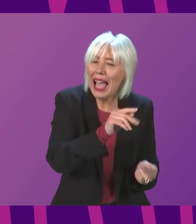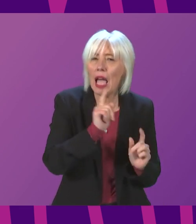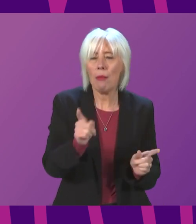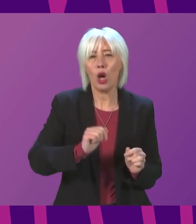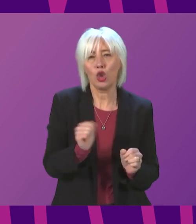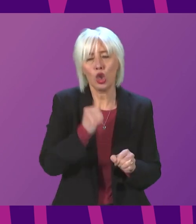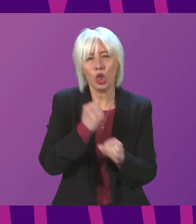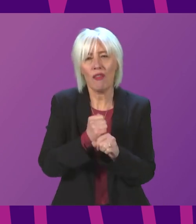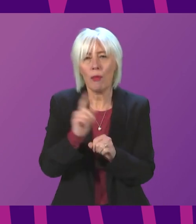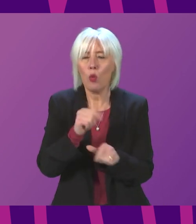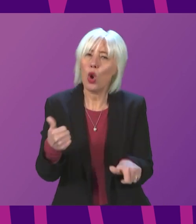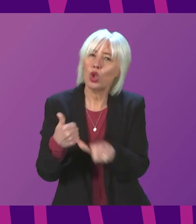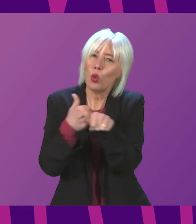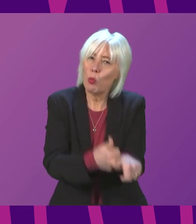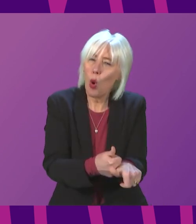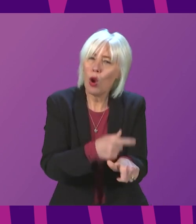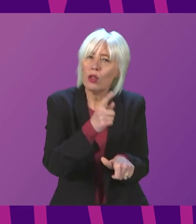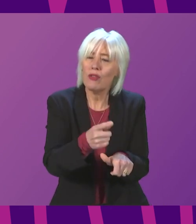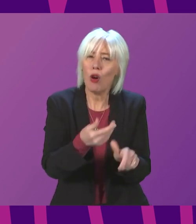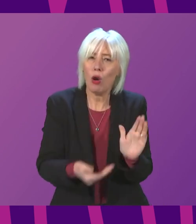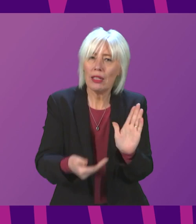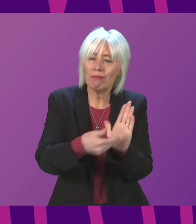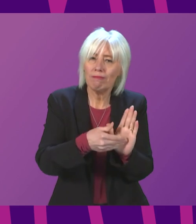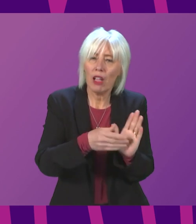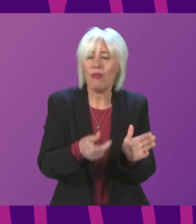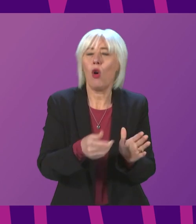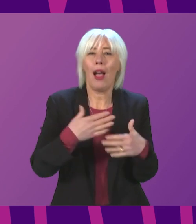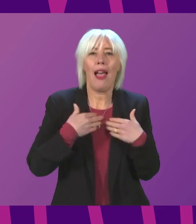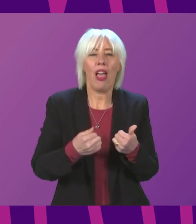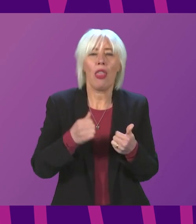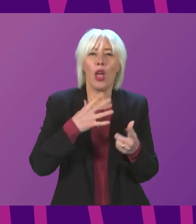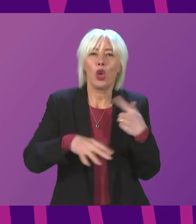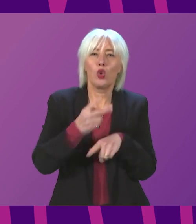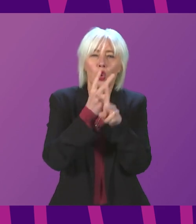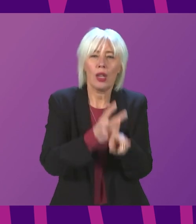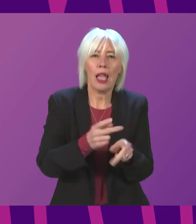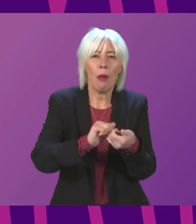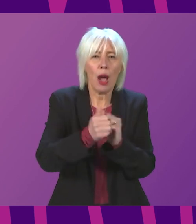Government provide to assist health and social care partnerships at this critical time?